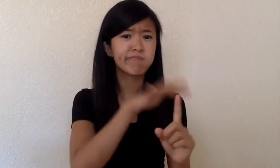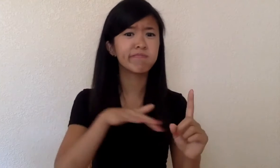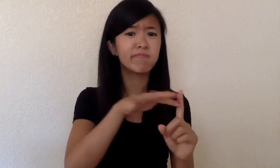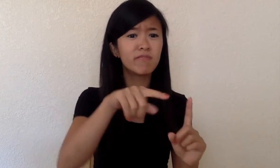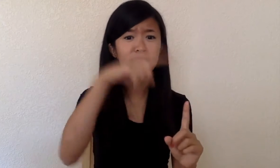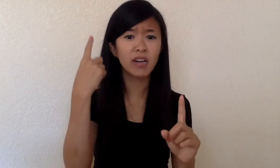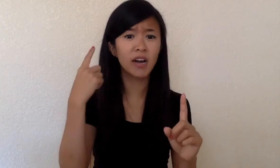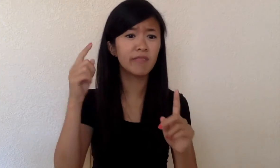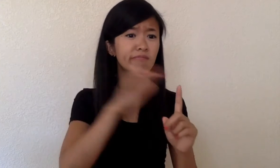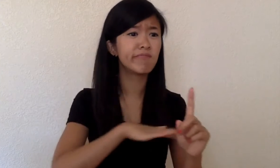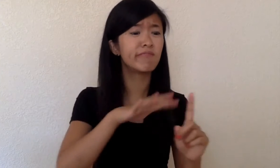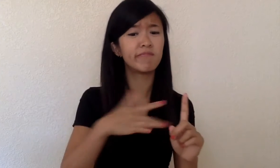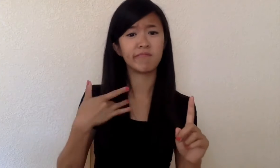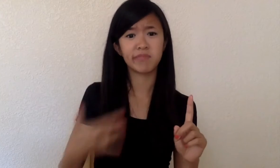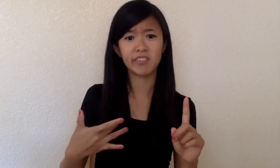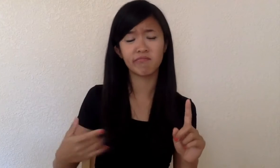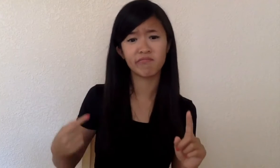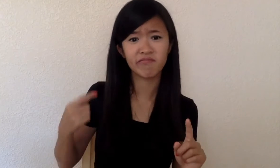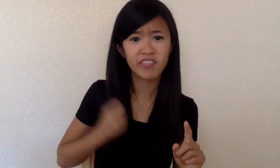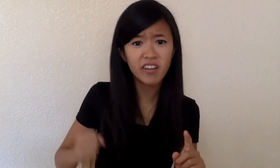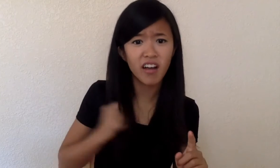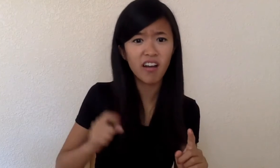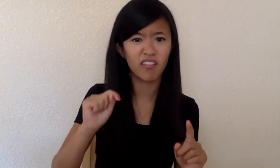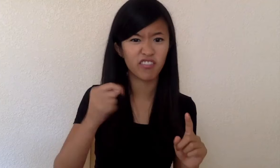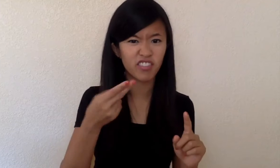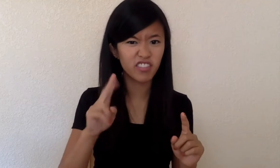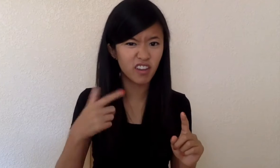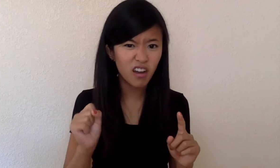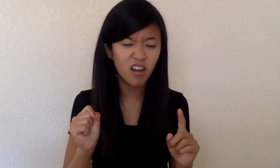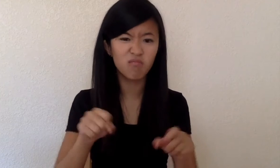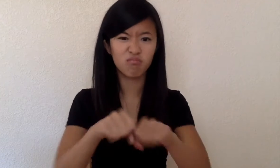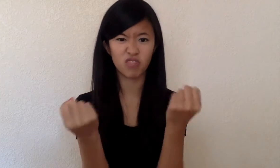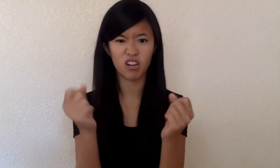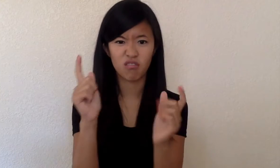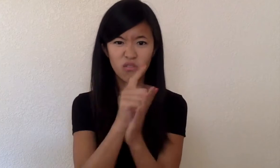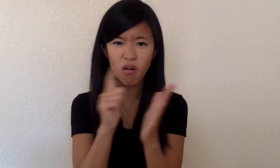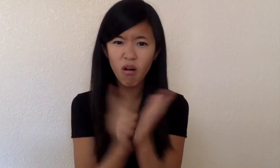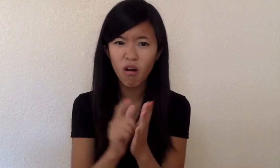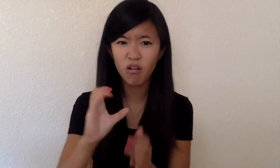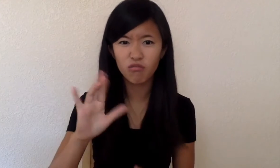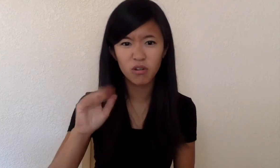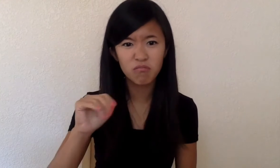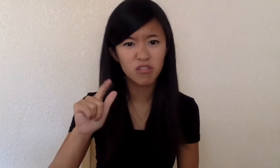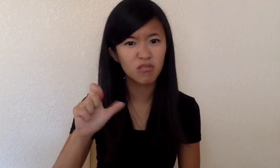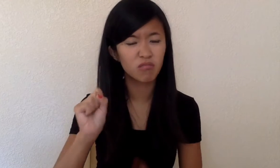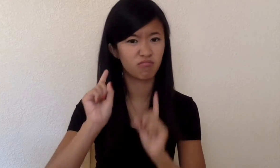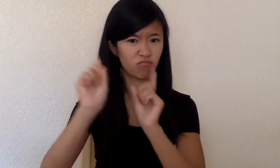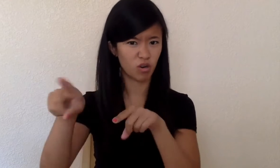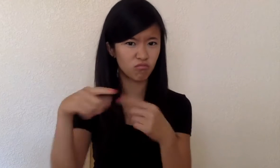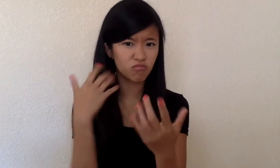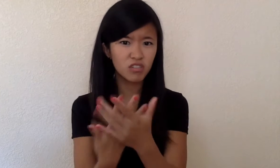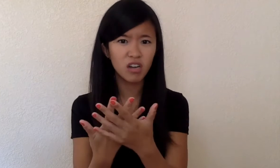[Black] as thugs and criminals.